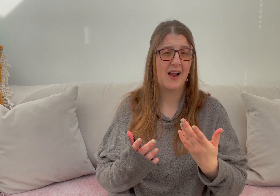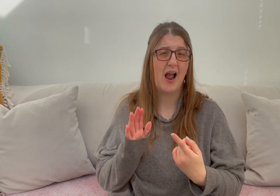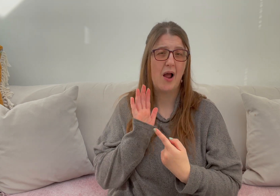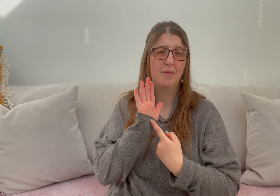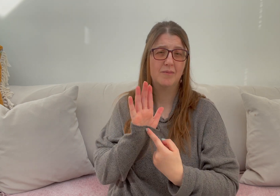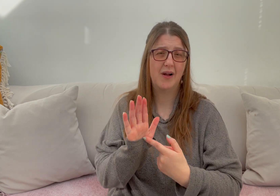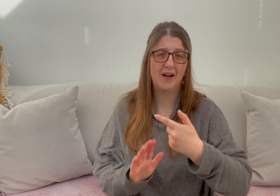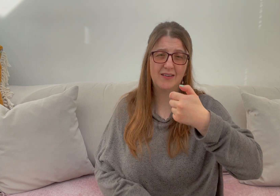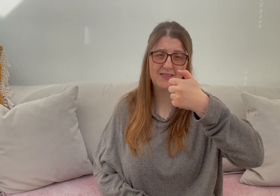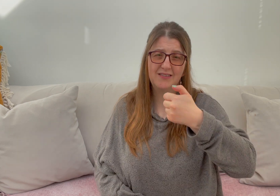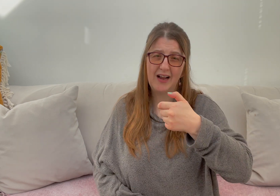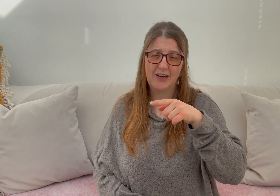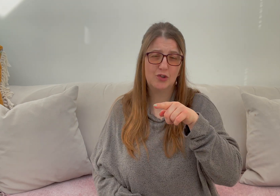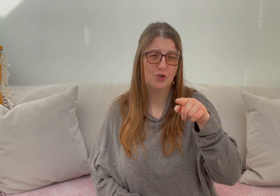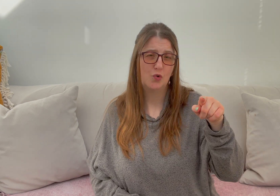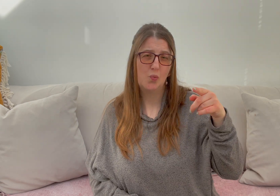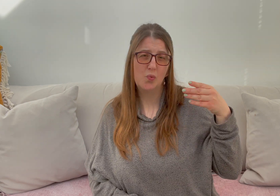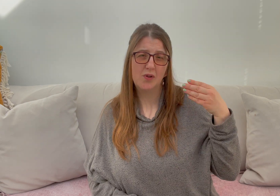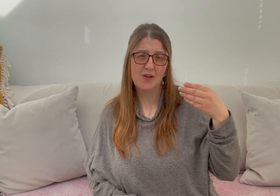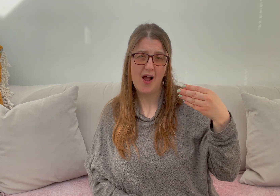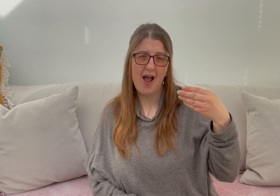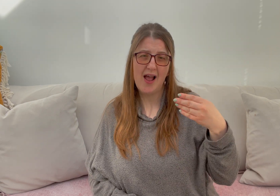Now, I'm going to show you 6 - 9